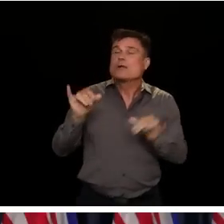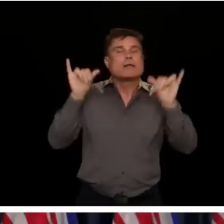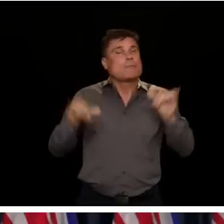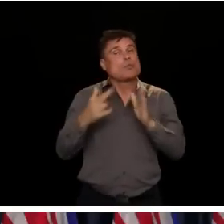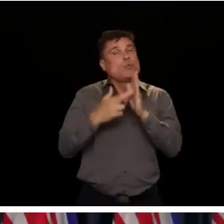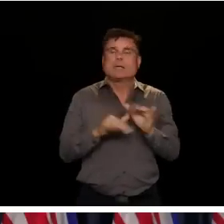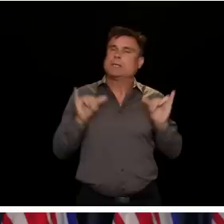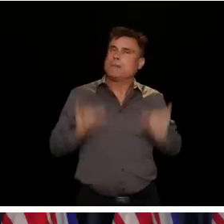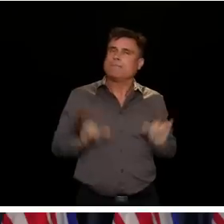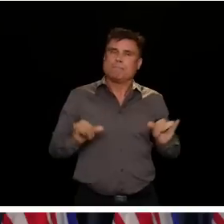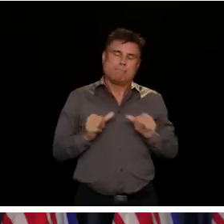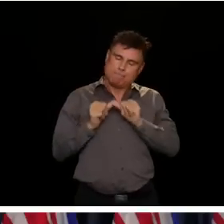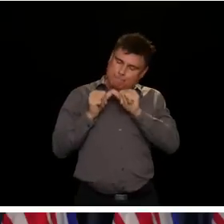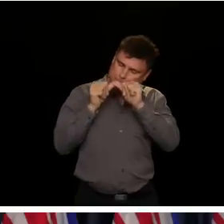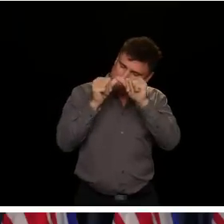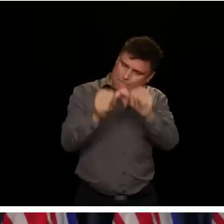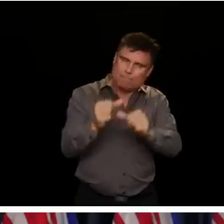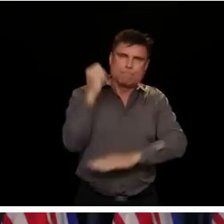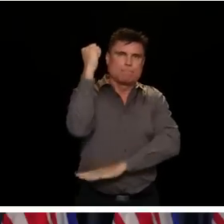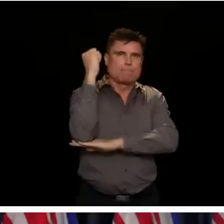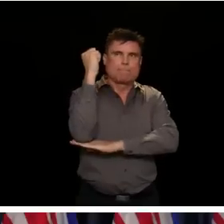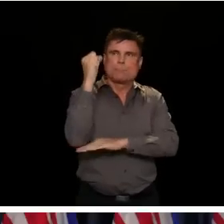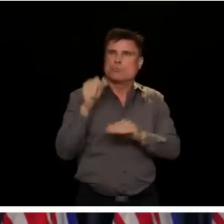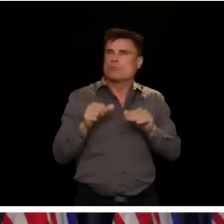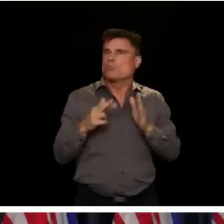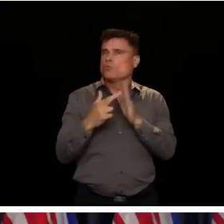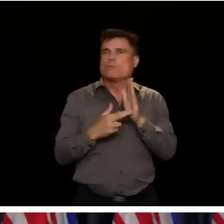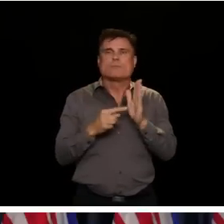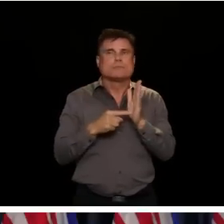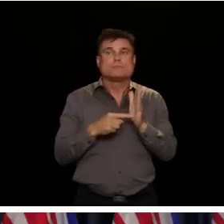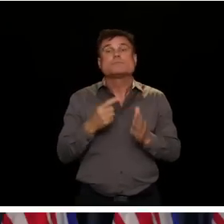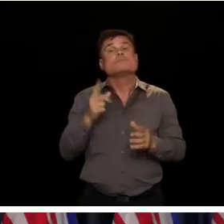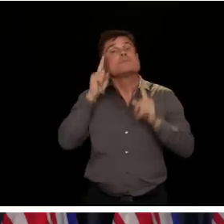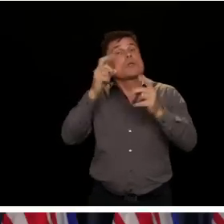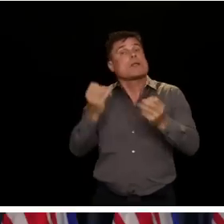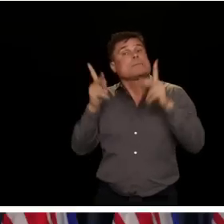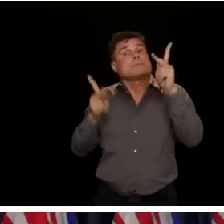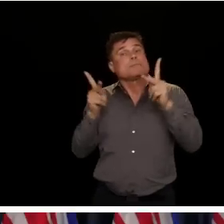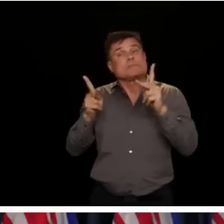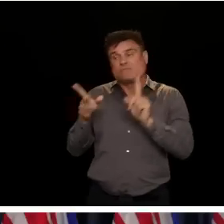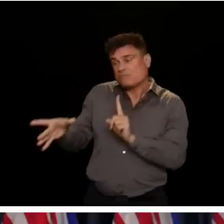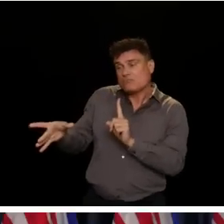small groups in big spaces, to maintain our safe distances,